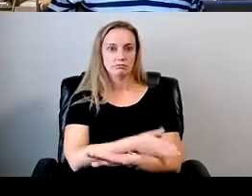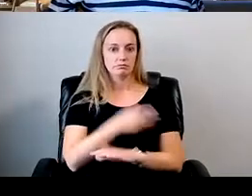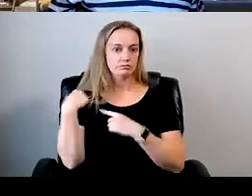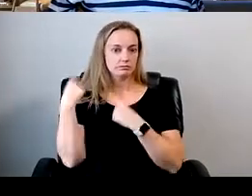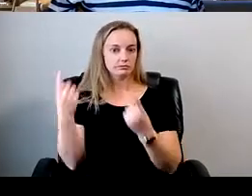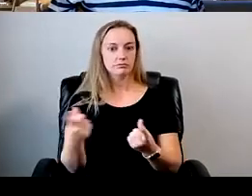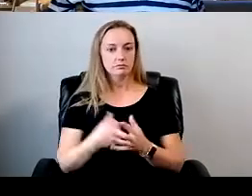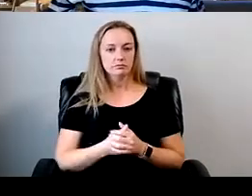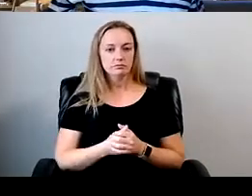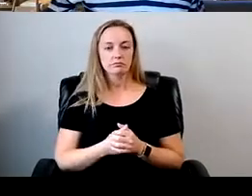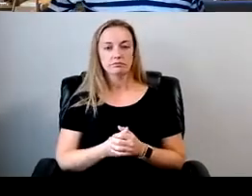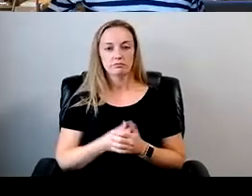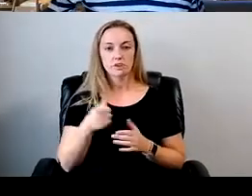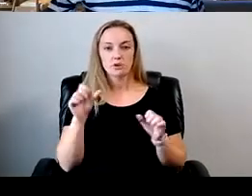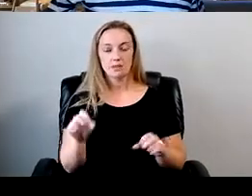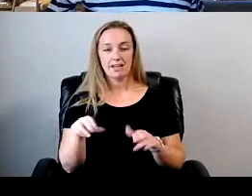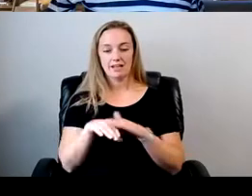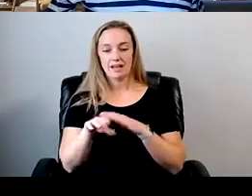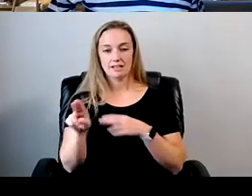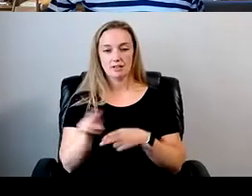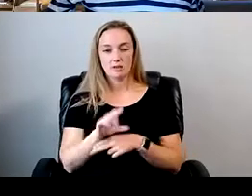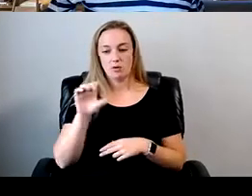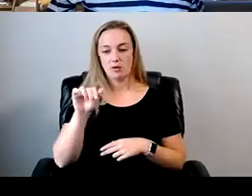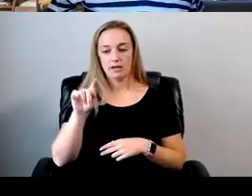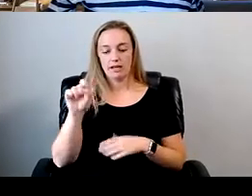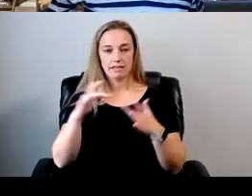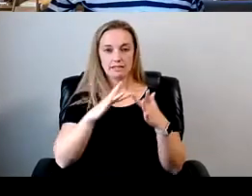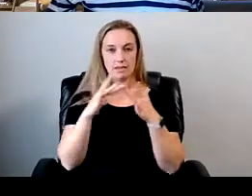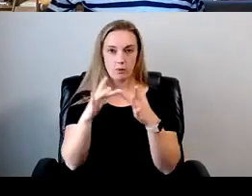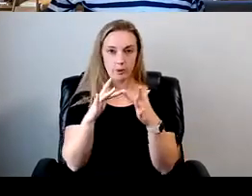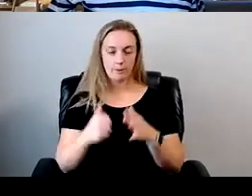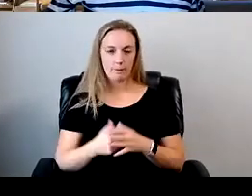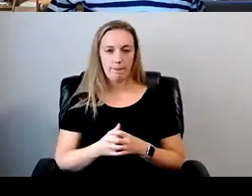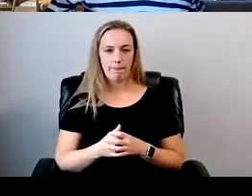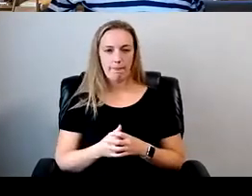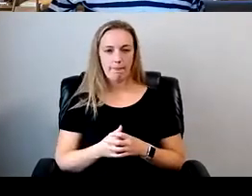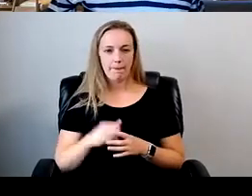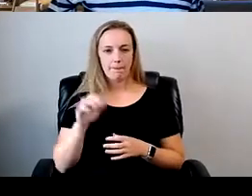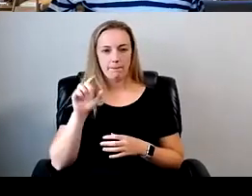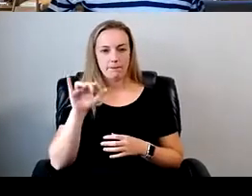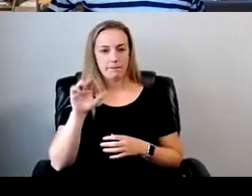but it'll give you access to the CHAS Network. Go ahead? I was gonna say, as Cheryl mentioned in the chat,